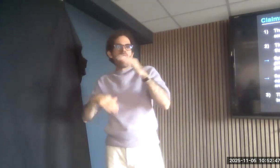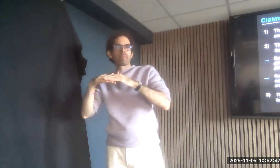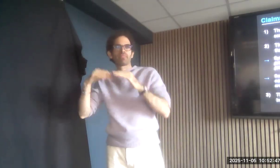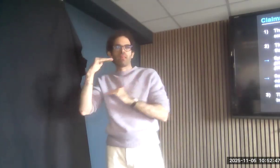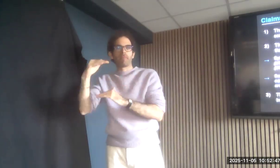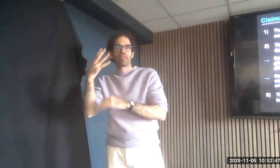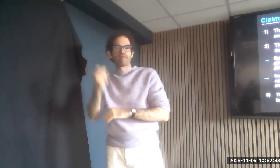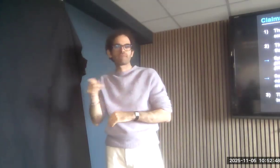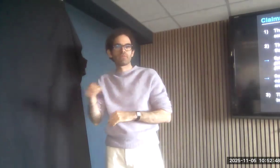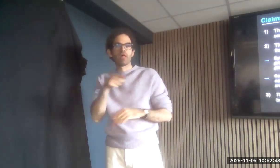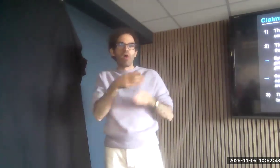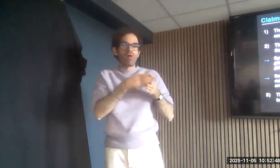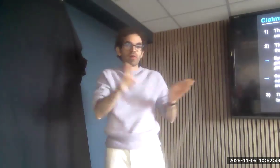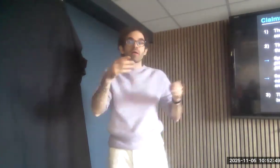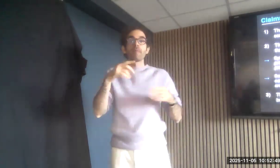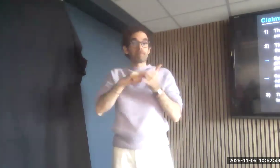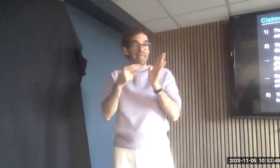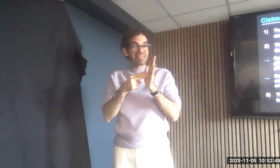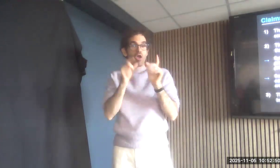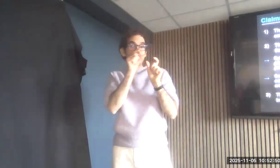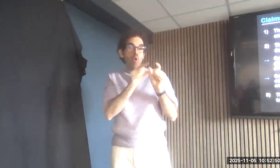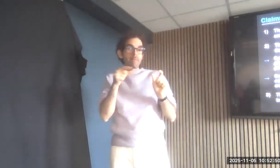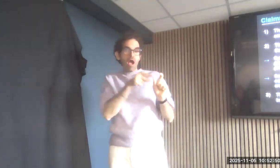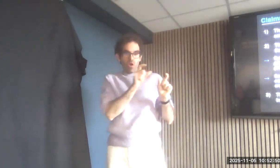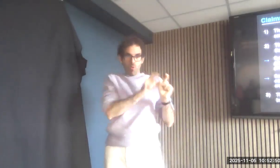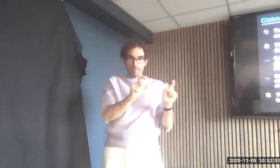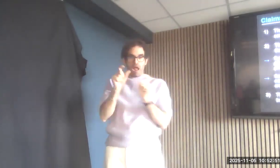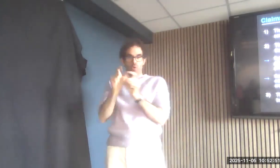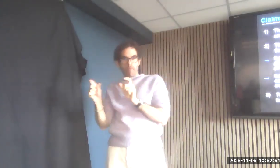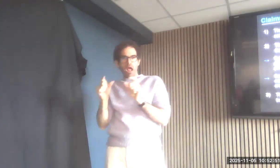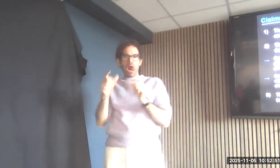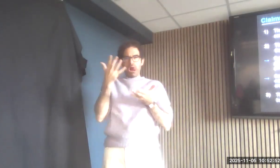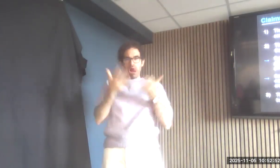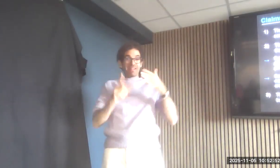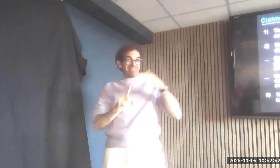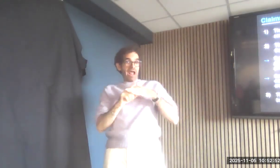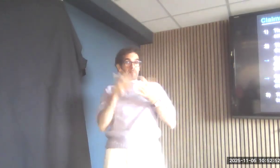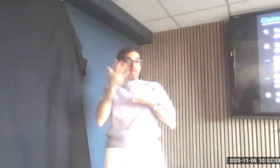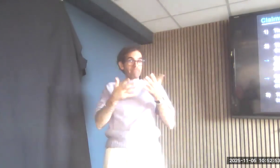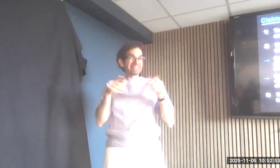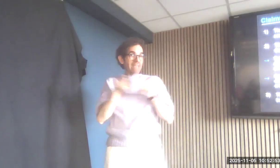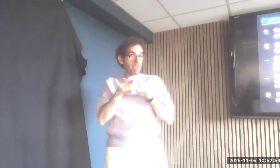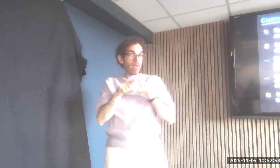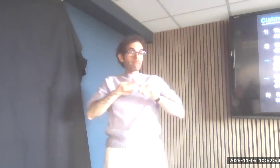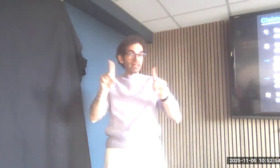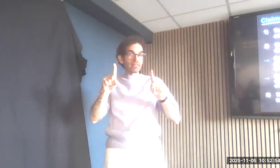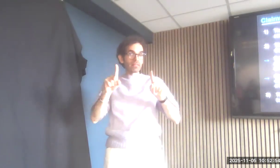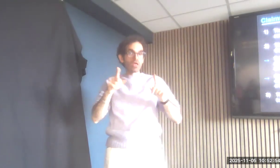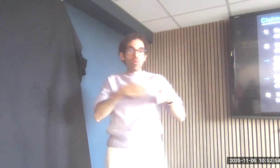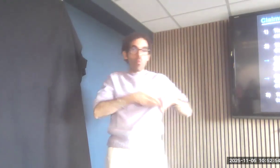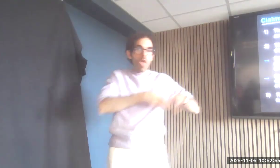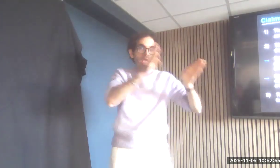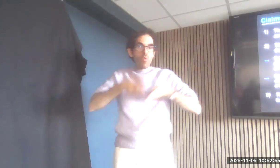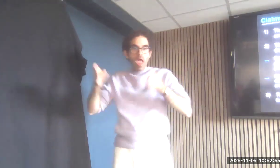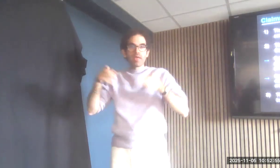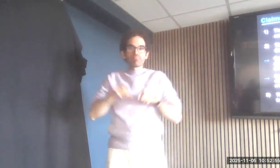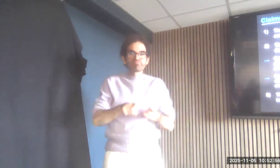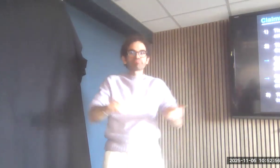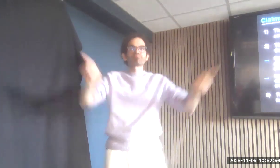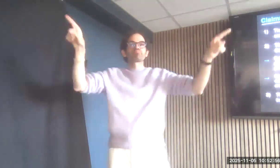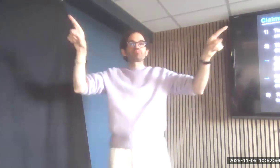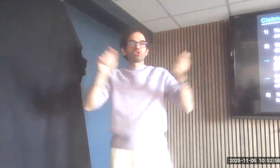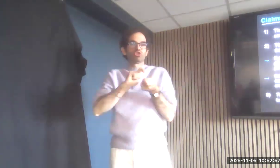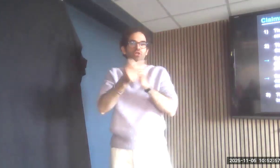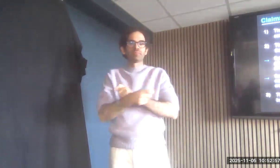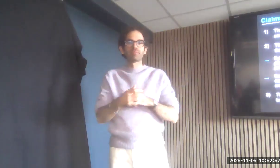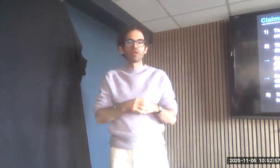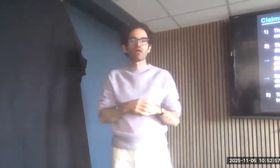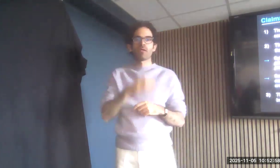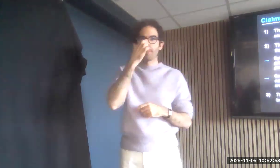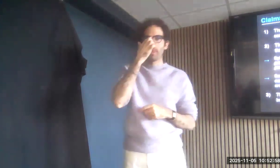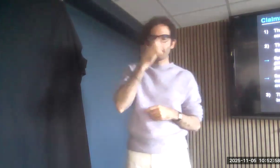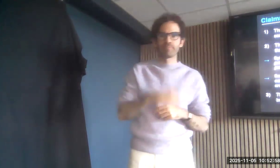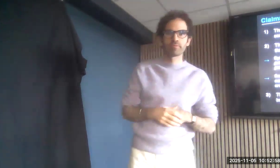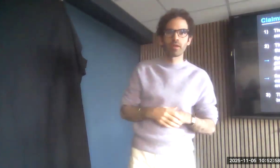There is a limit to the causative give in French that LSF has not undergone.